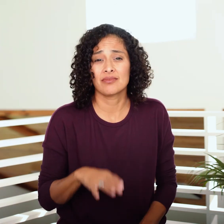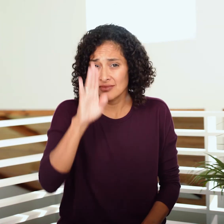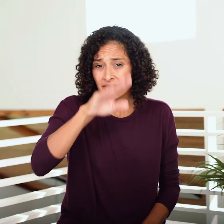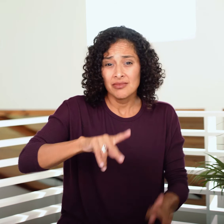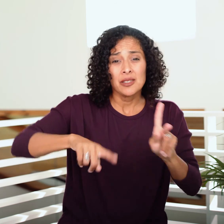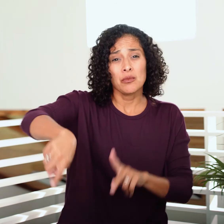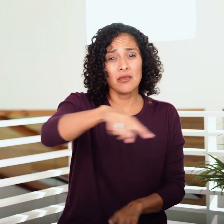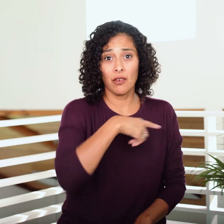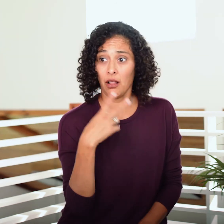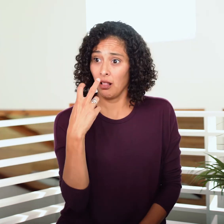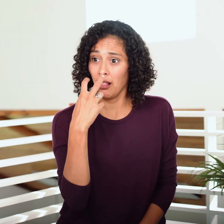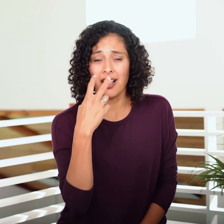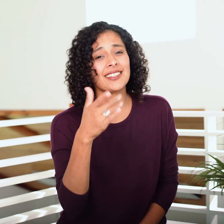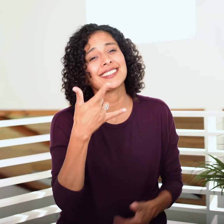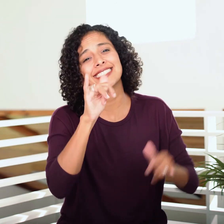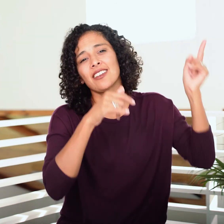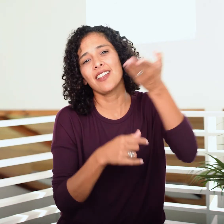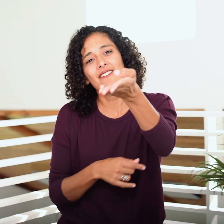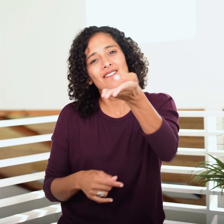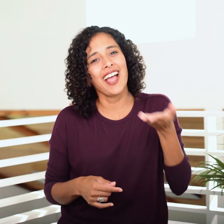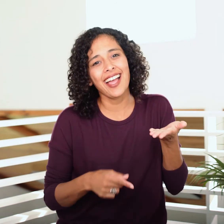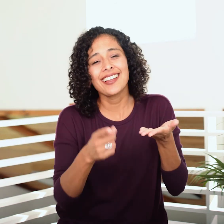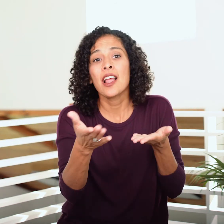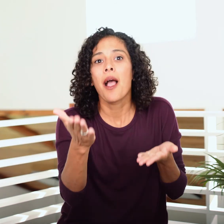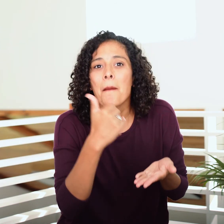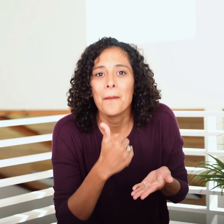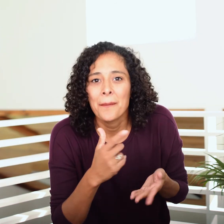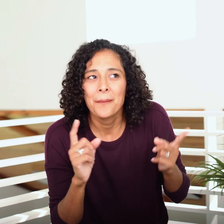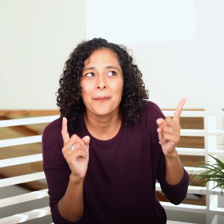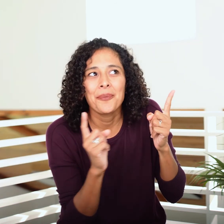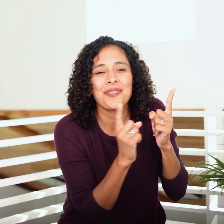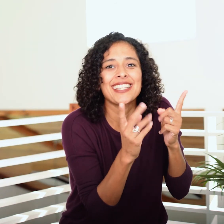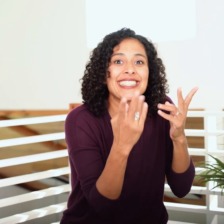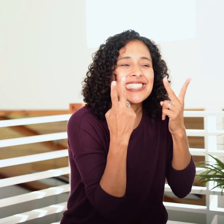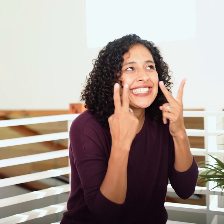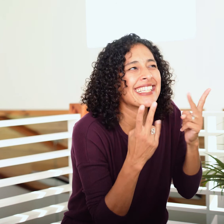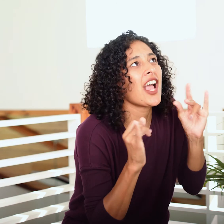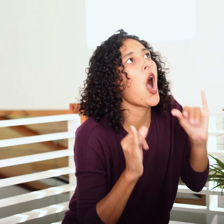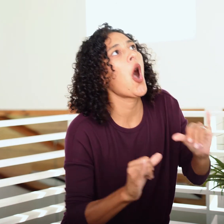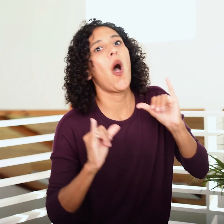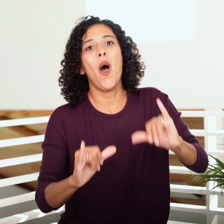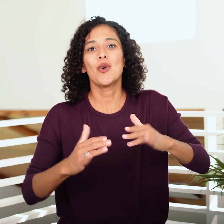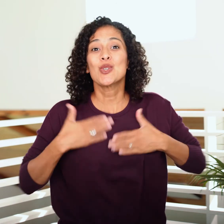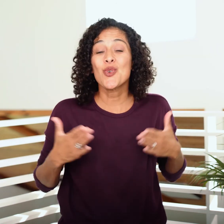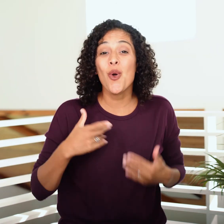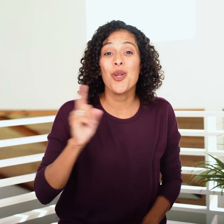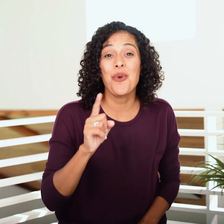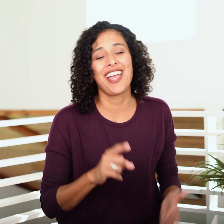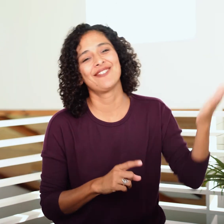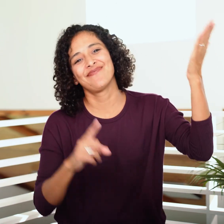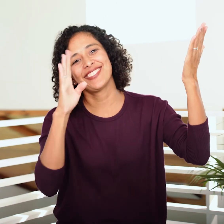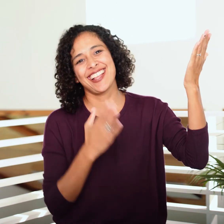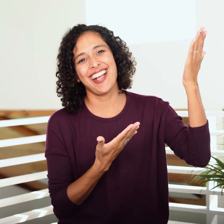Even doubters are invited to draw near and see He is where the joy is!